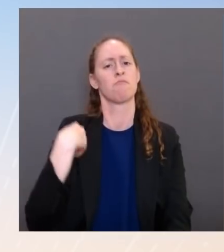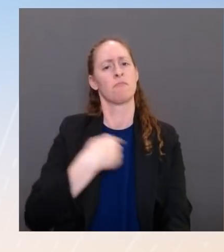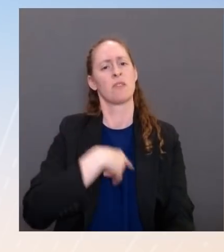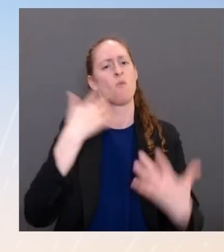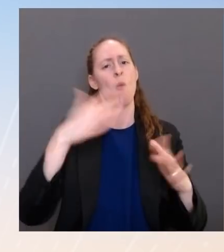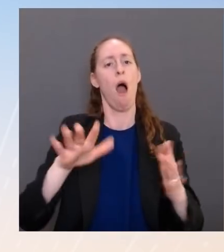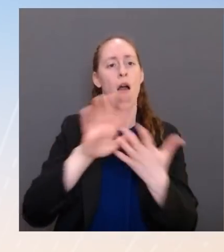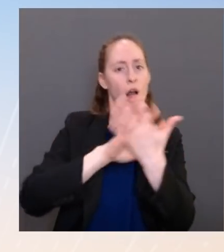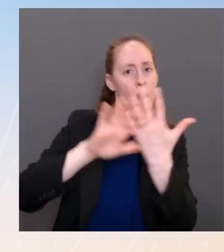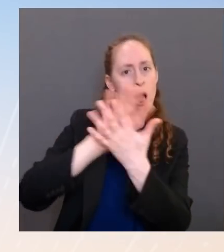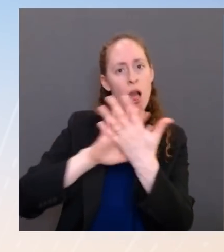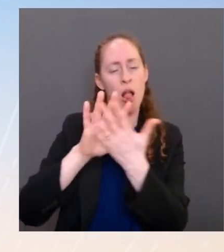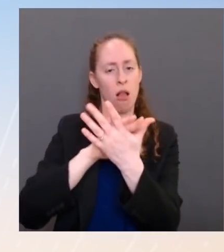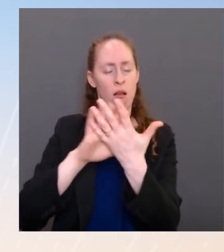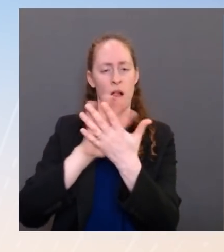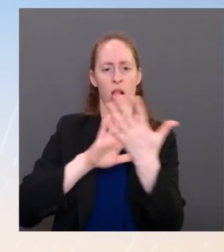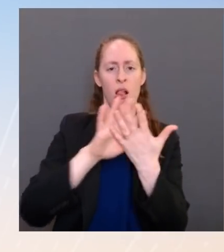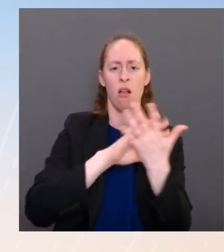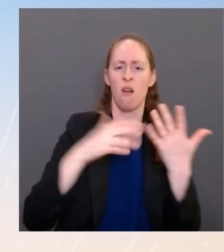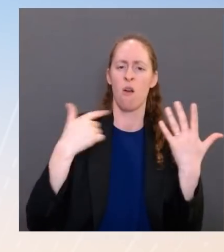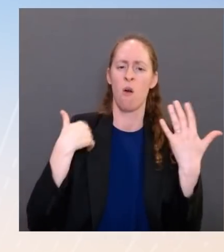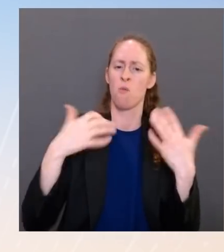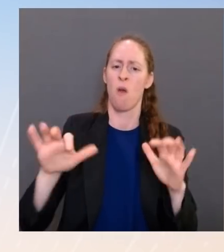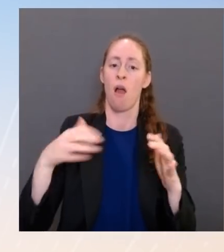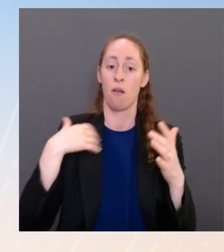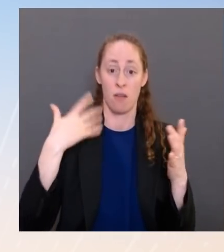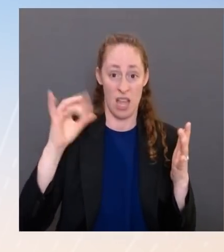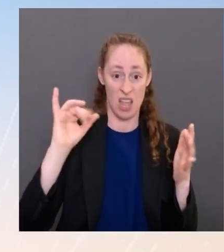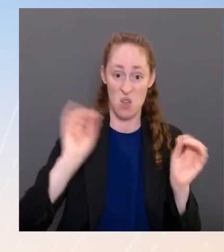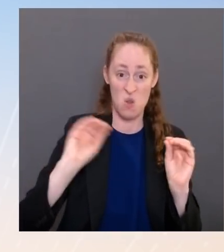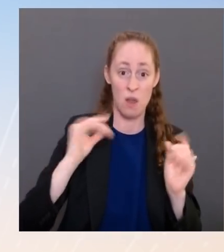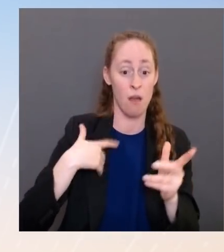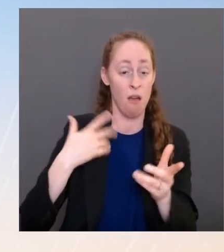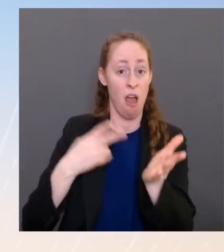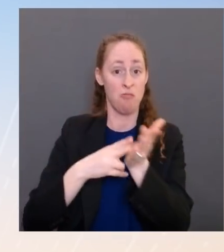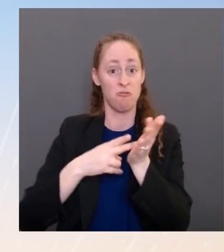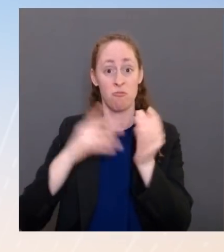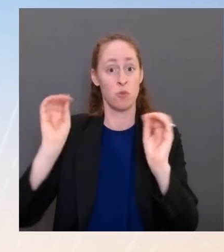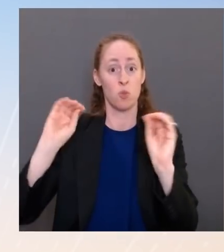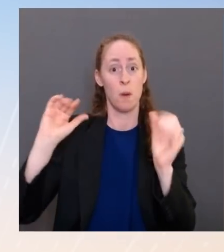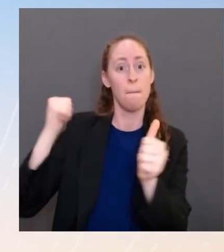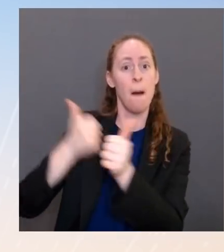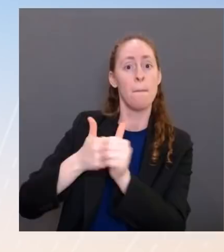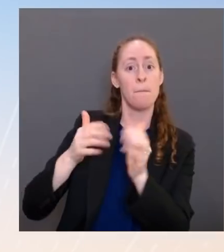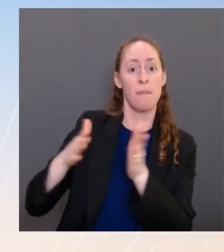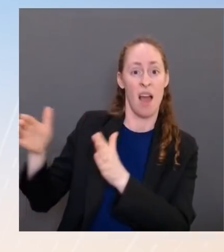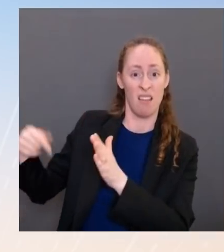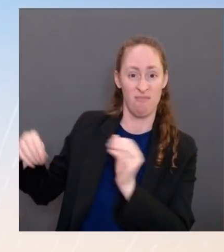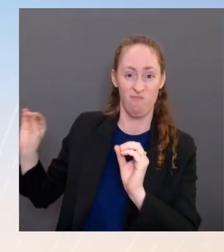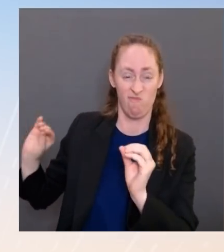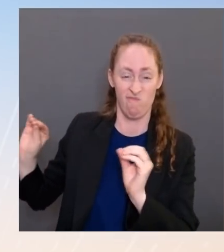and vaccines out to Americans for as long as we can. And we're going to continue to work the phones, hold briefings, and make our case publicly